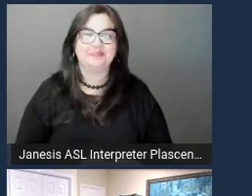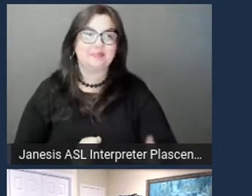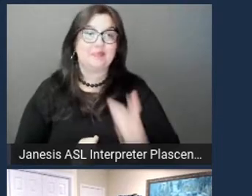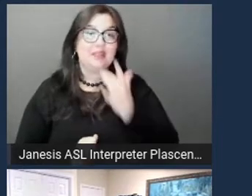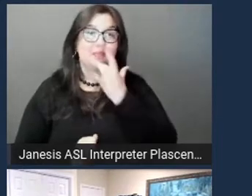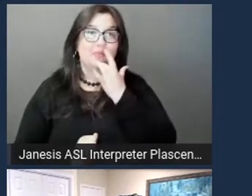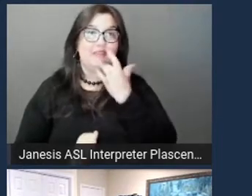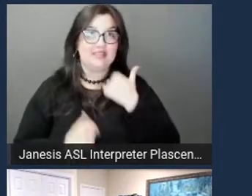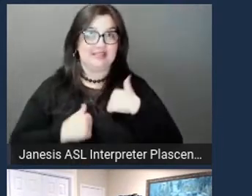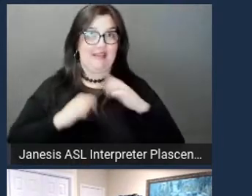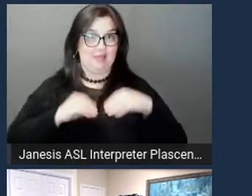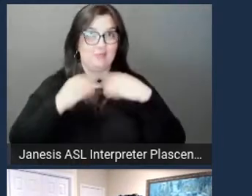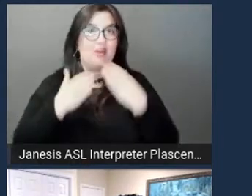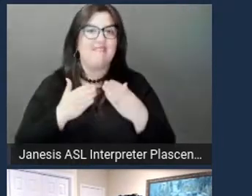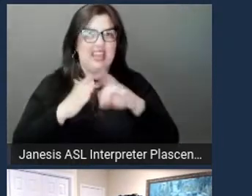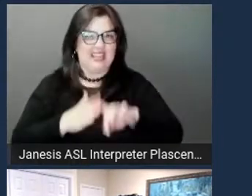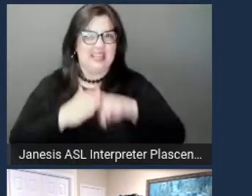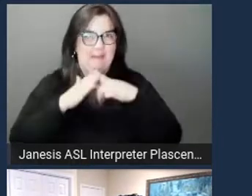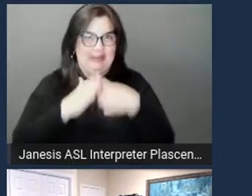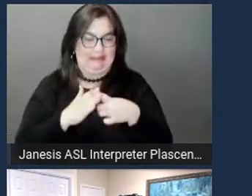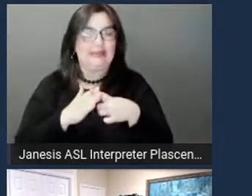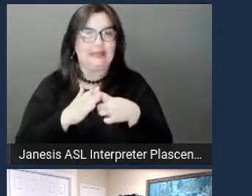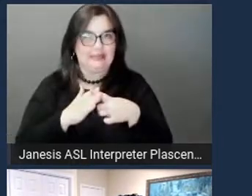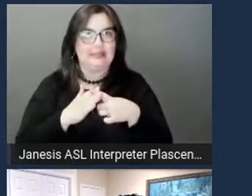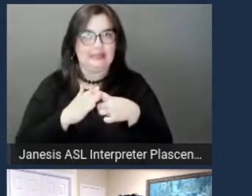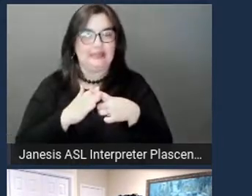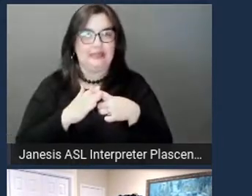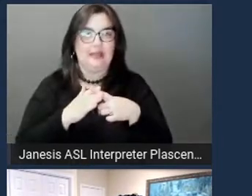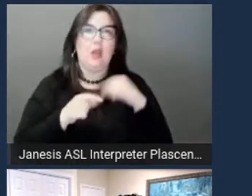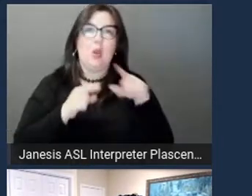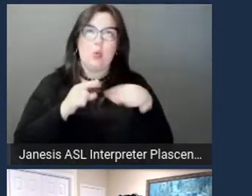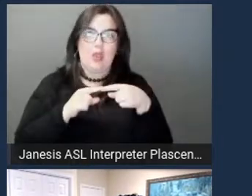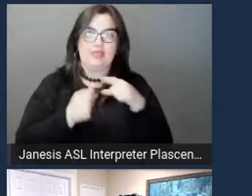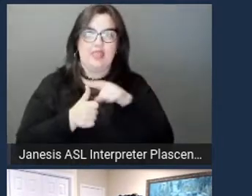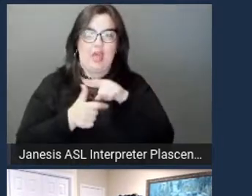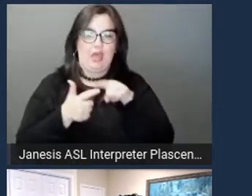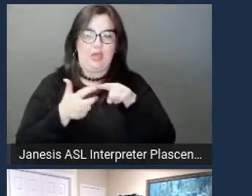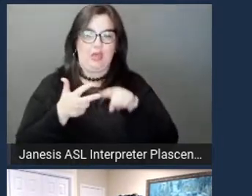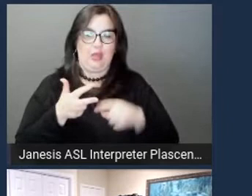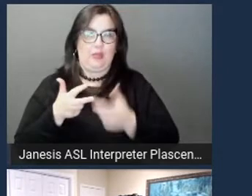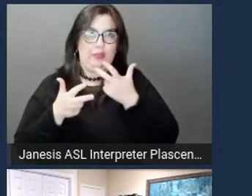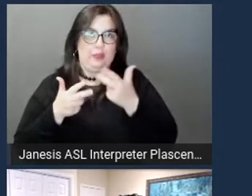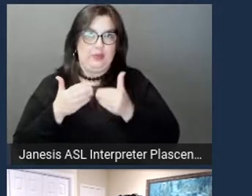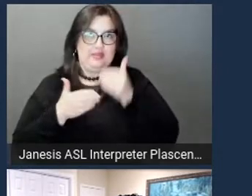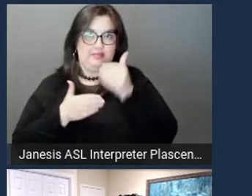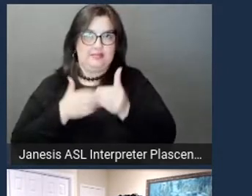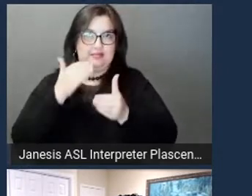in the very beginning, as I went through my three step process there. So, the license cost reduction, as you can see,